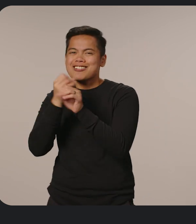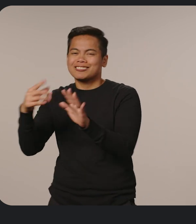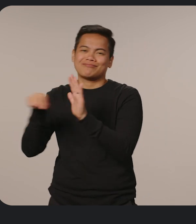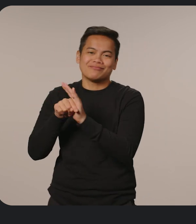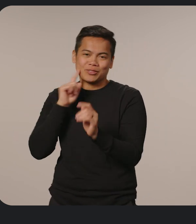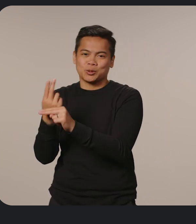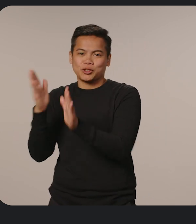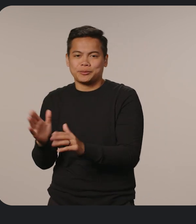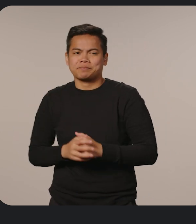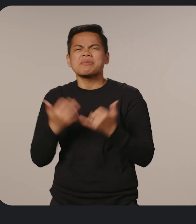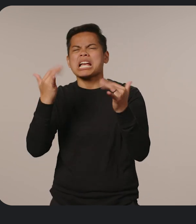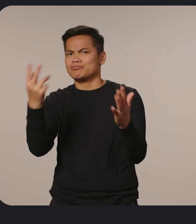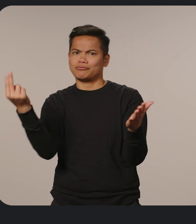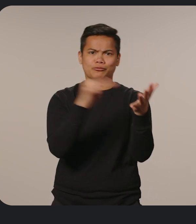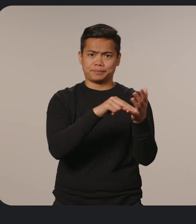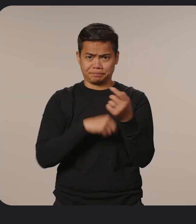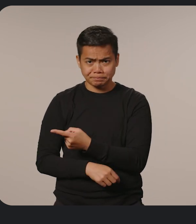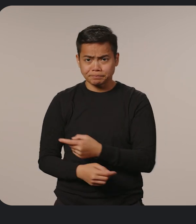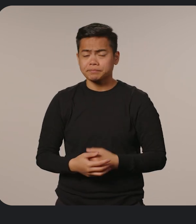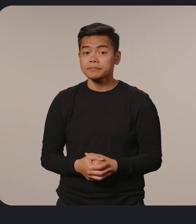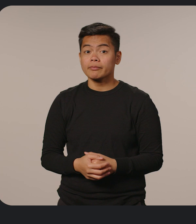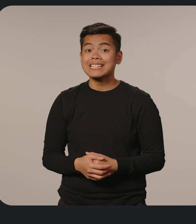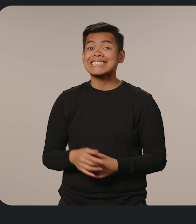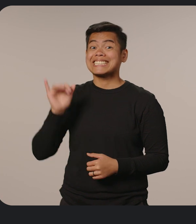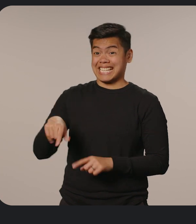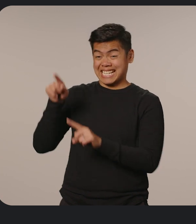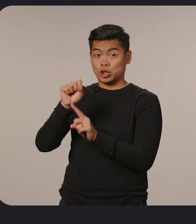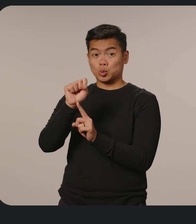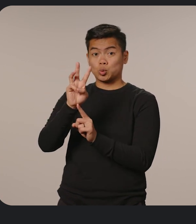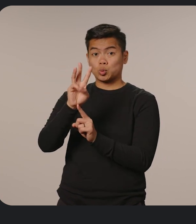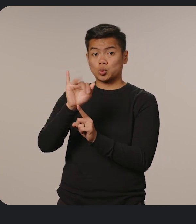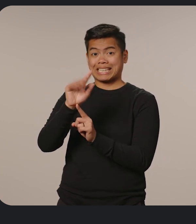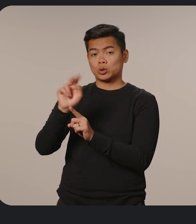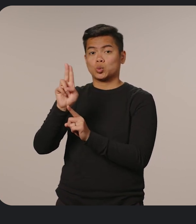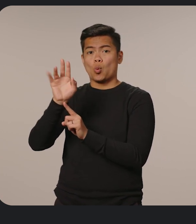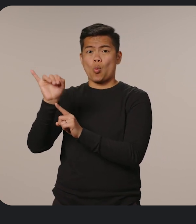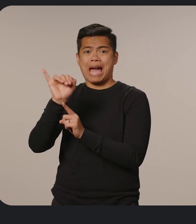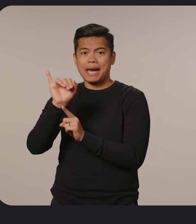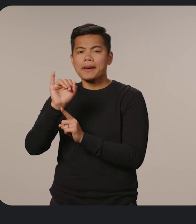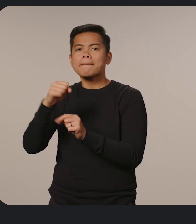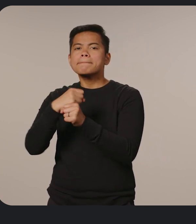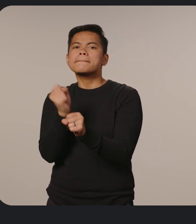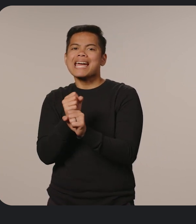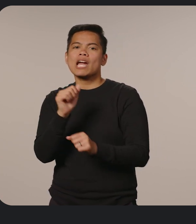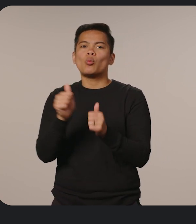let's take a quick look here you can see that this Swift UI view